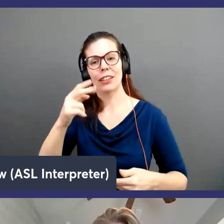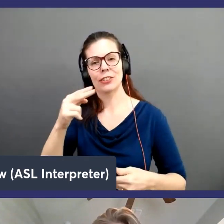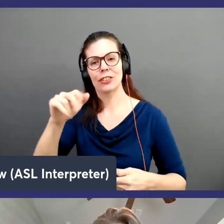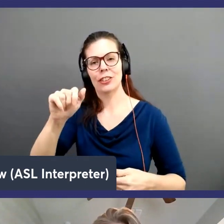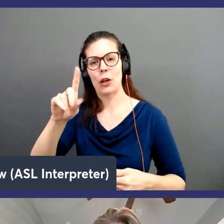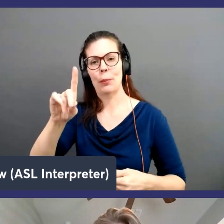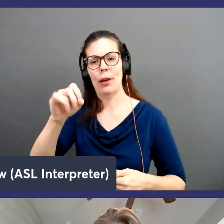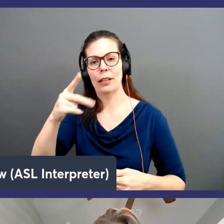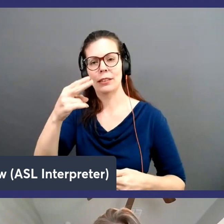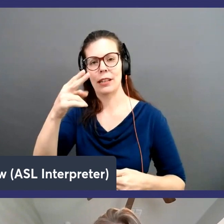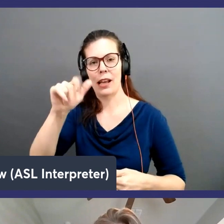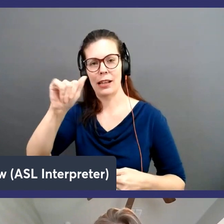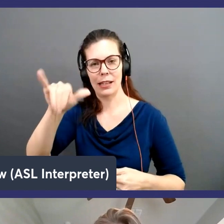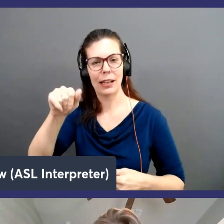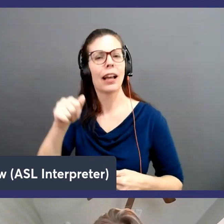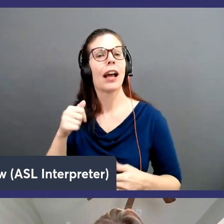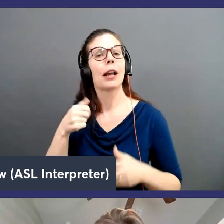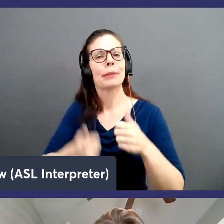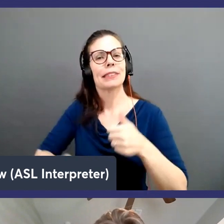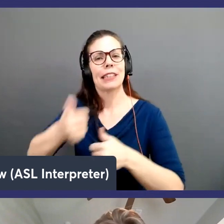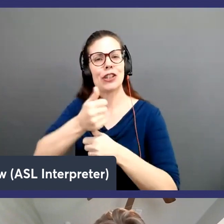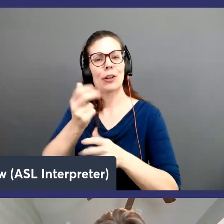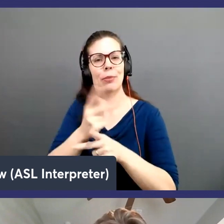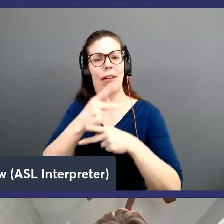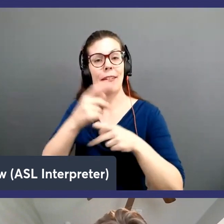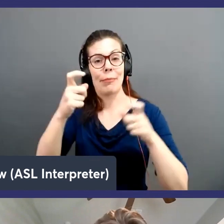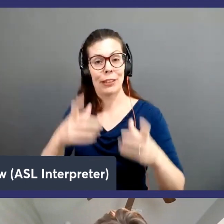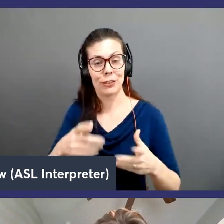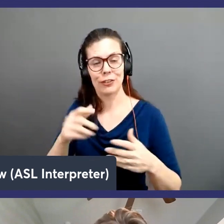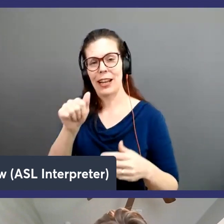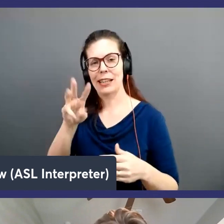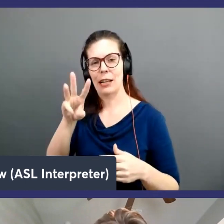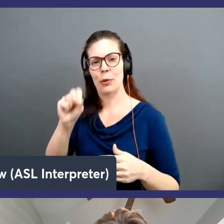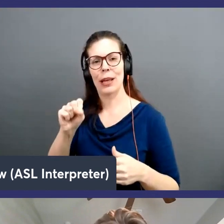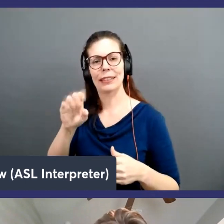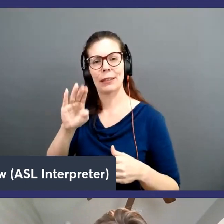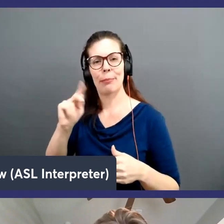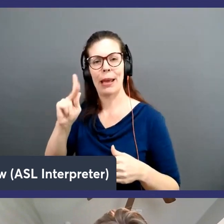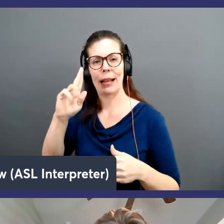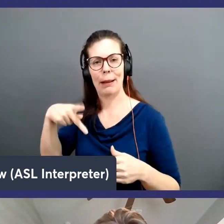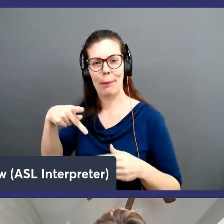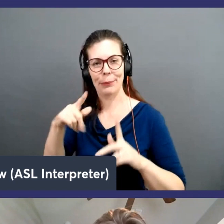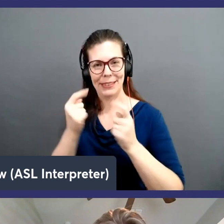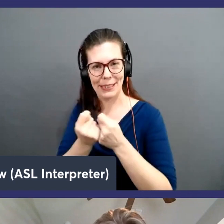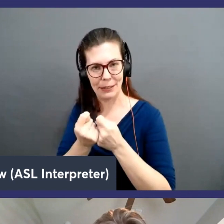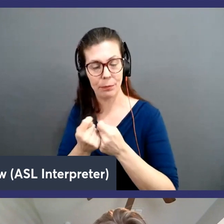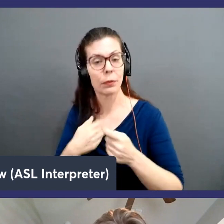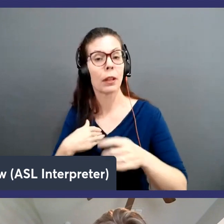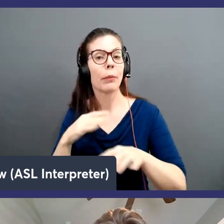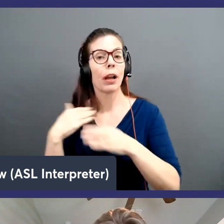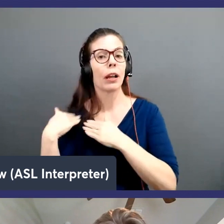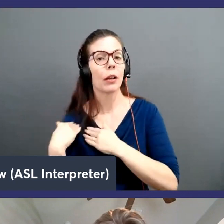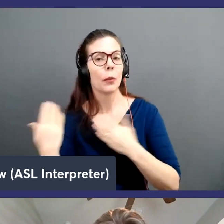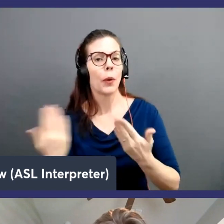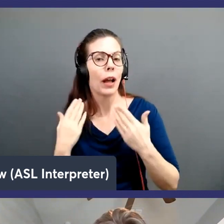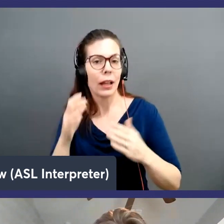I'm a Senior Product Manager in AWS Backup team. My job is to listen to customers